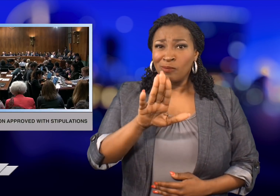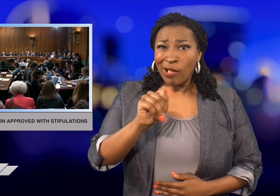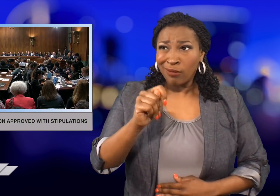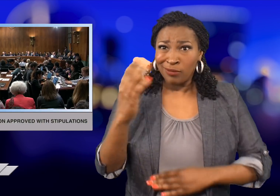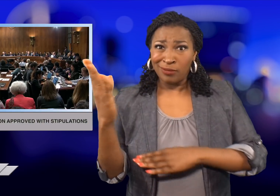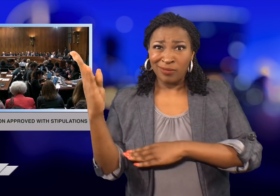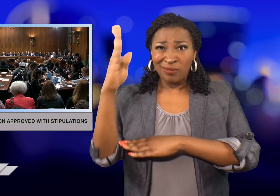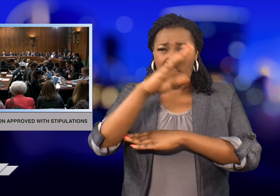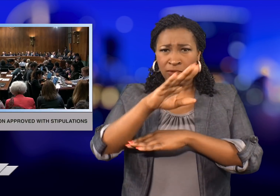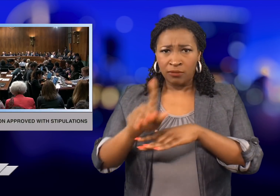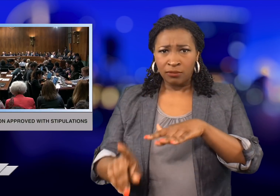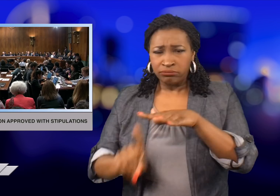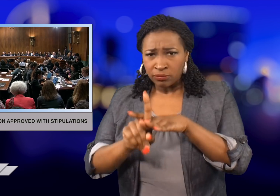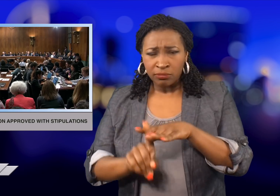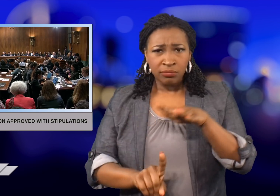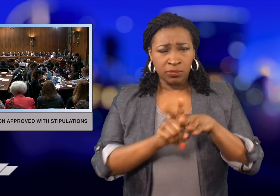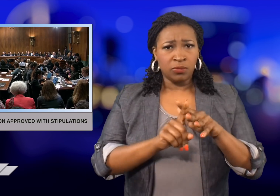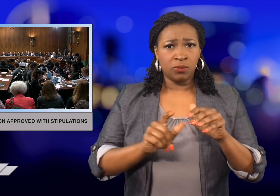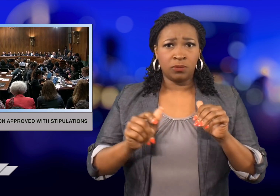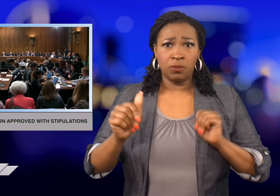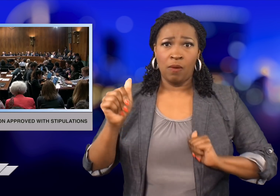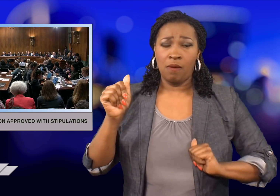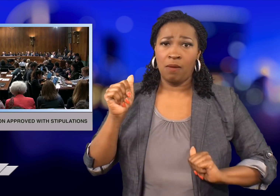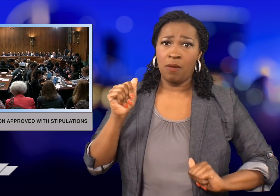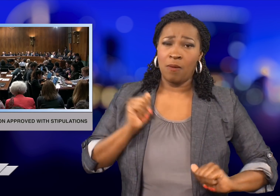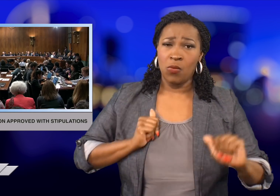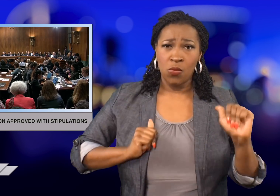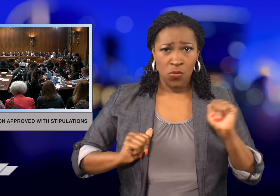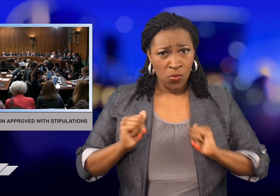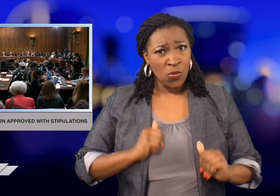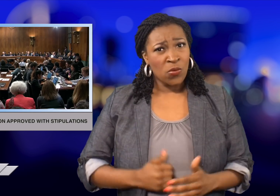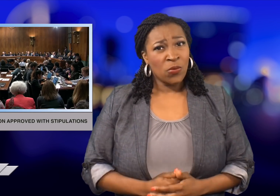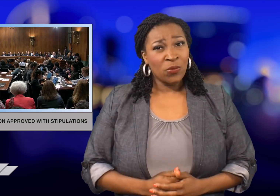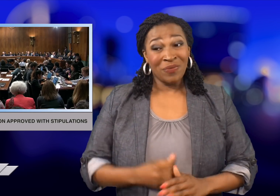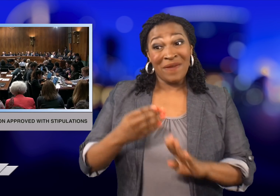But the day was filled with lots of drama.